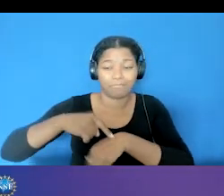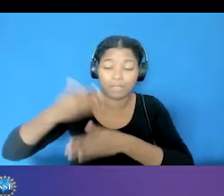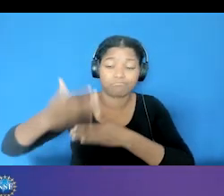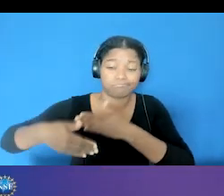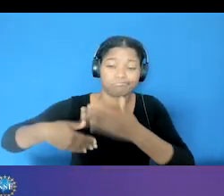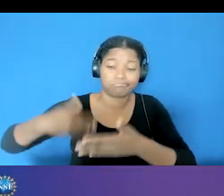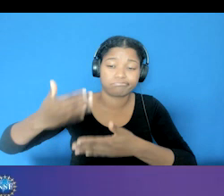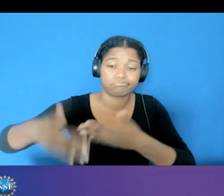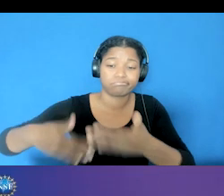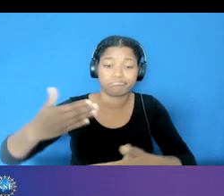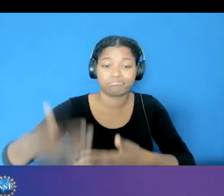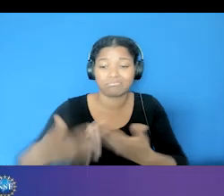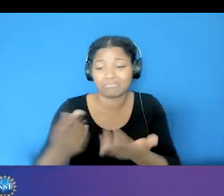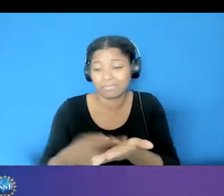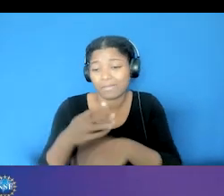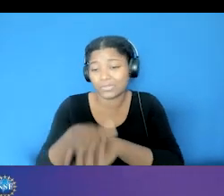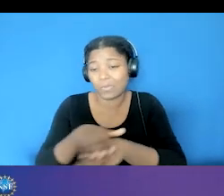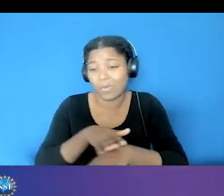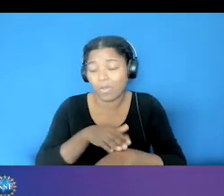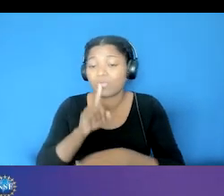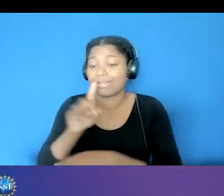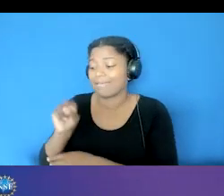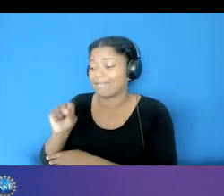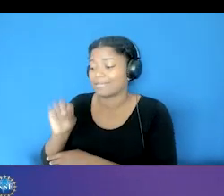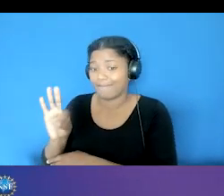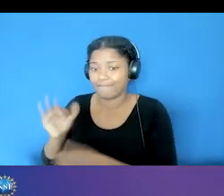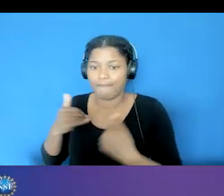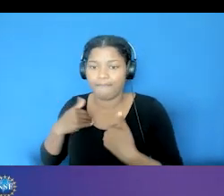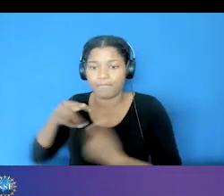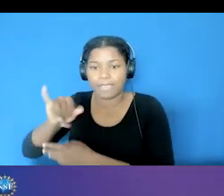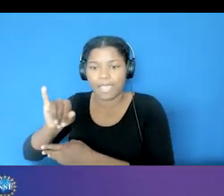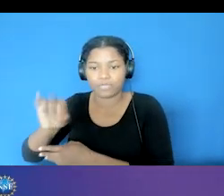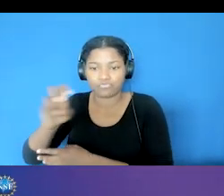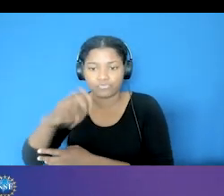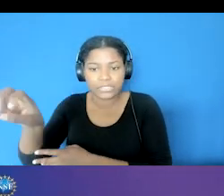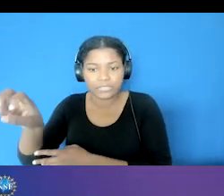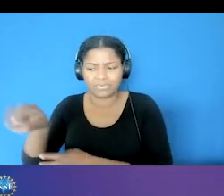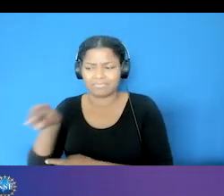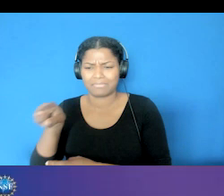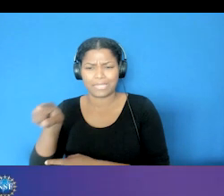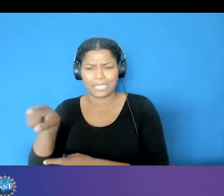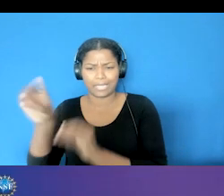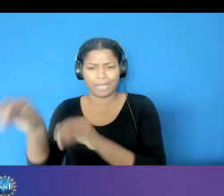In fact, NSF just had a PI transfer where the PI moved over one year ago.